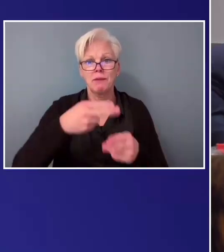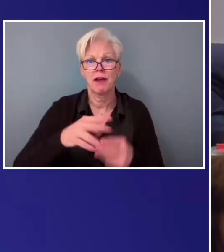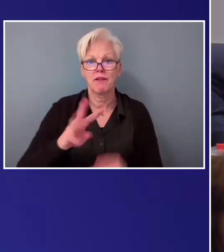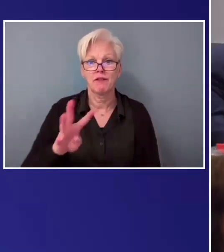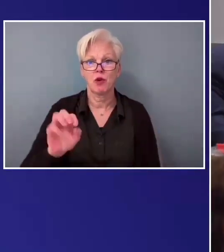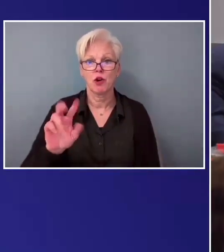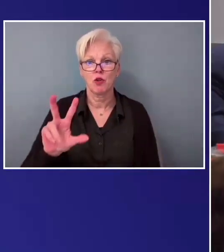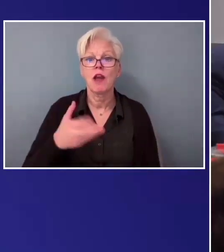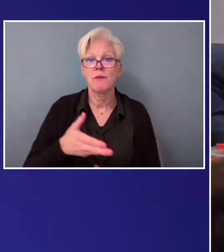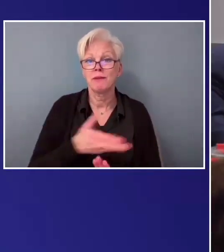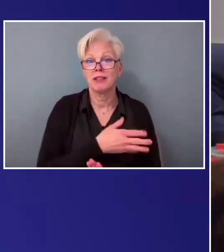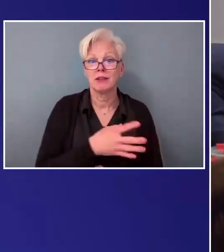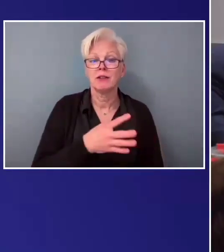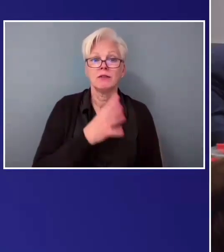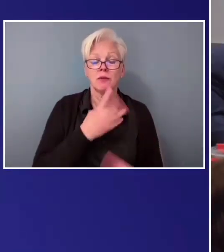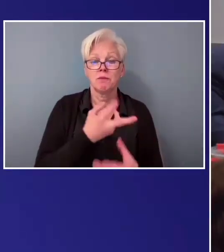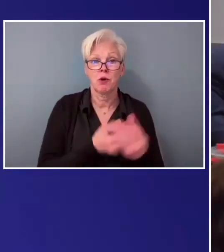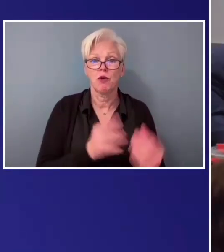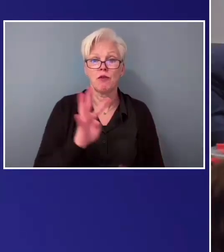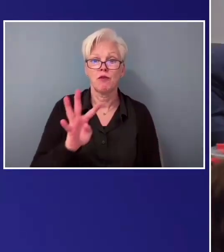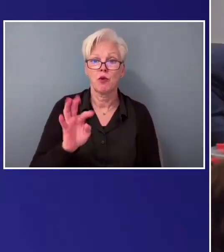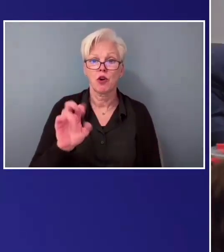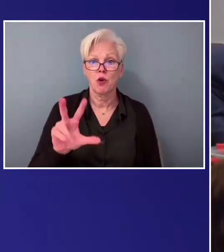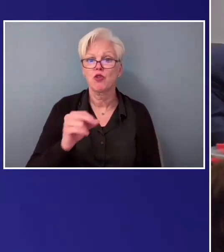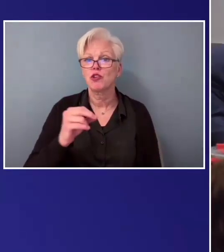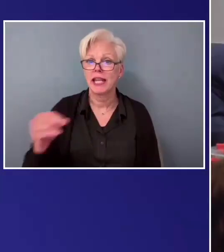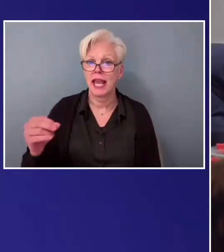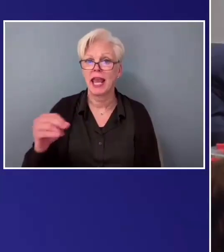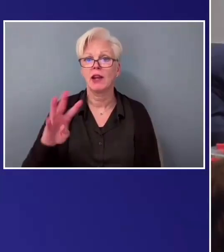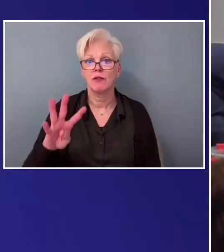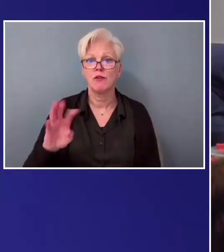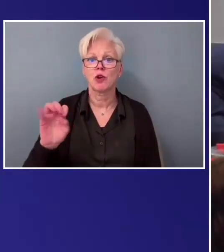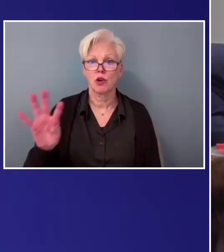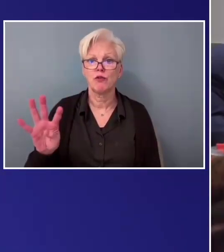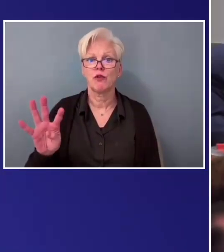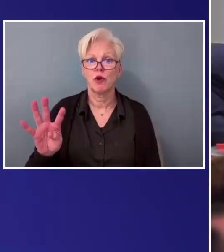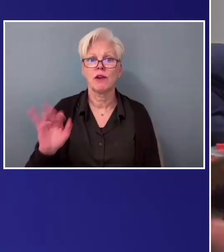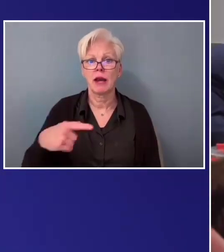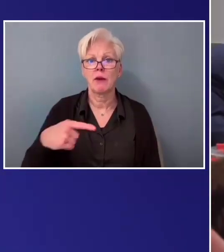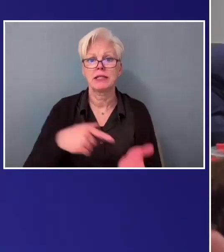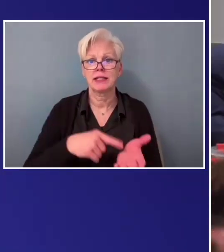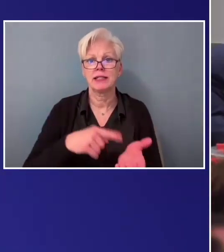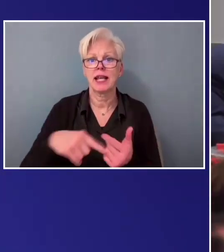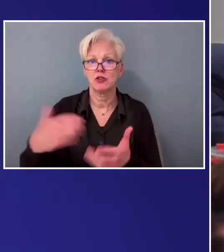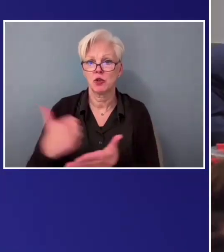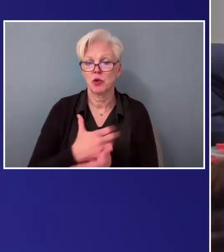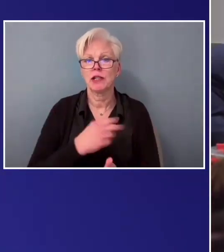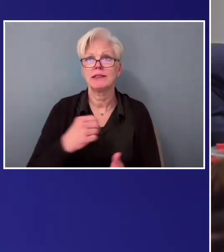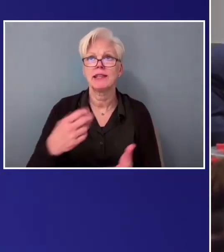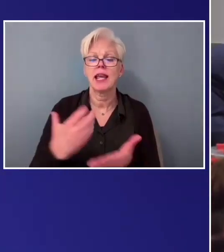it referred to both 403 and 404, which were the debt-to-earnings and the earnings premium, respectively.